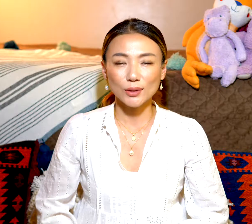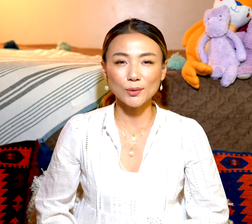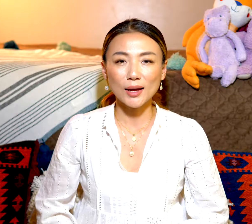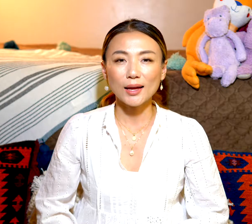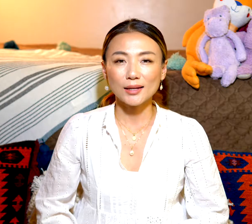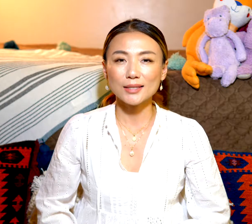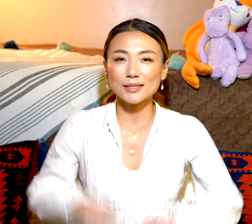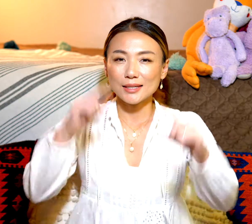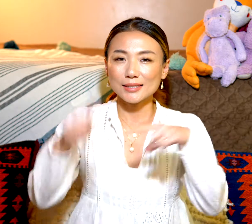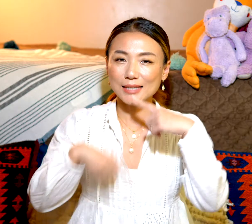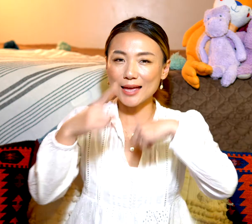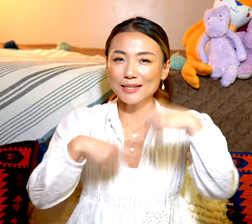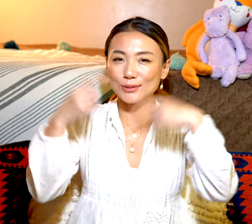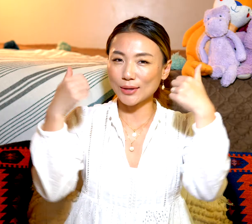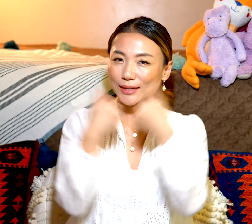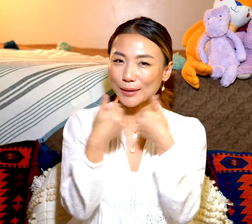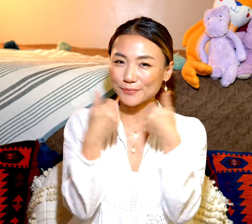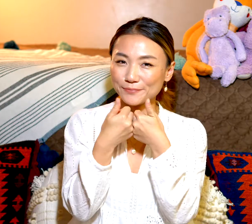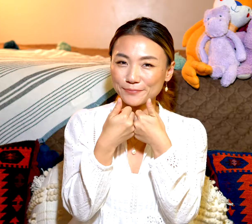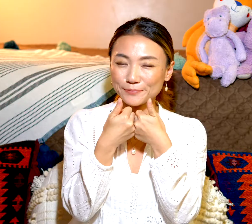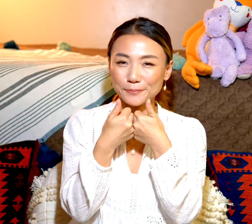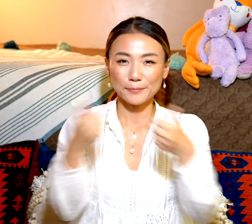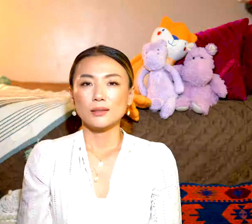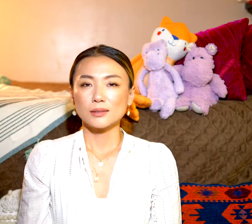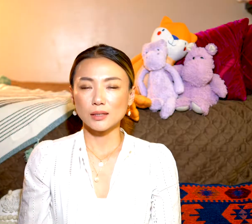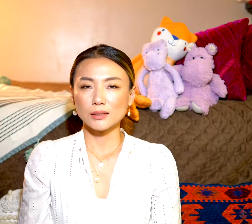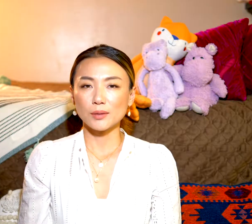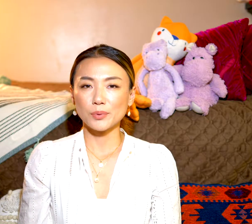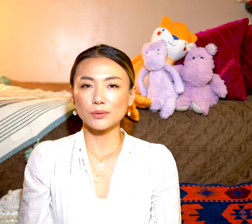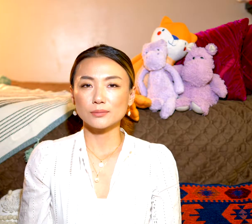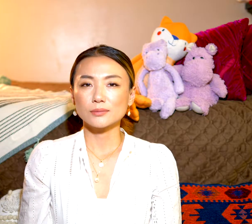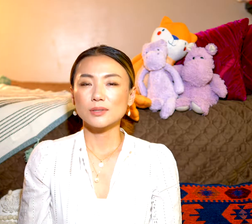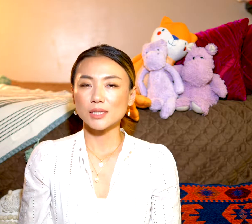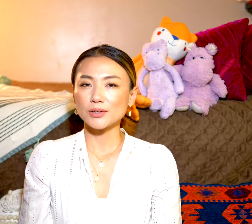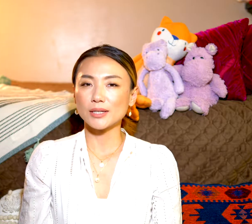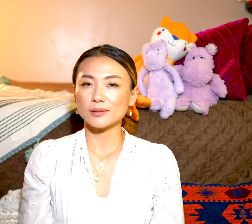Let's sign together! (ASL) Sakuranbo Cherry